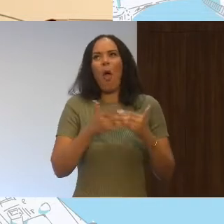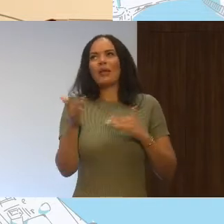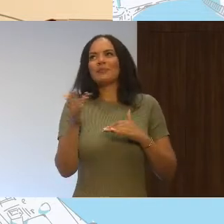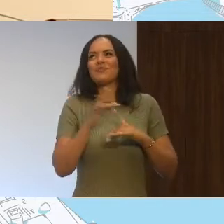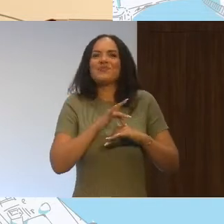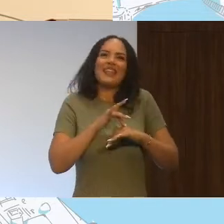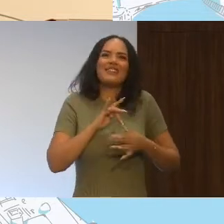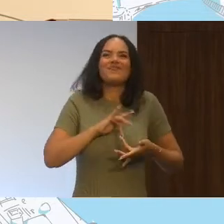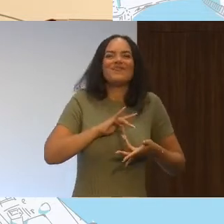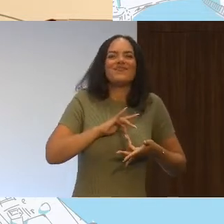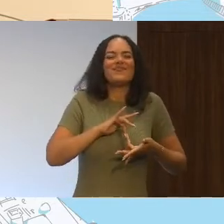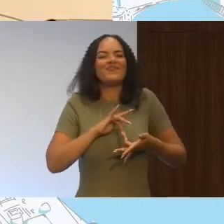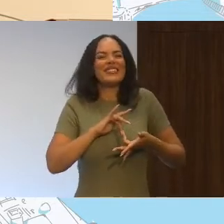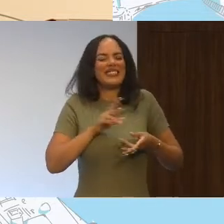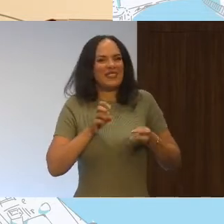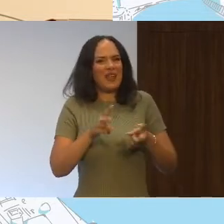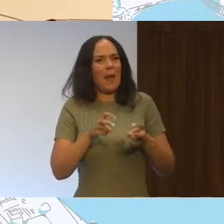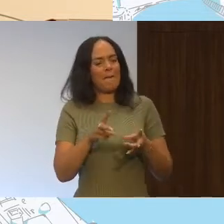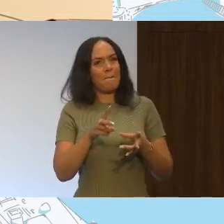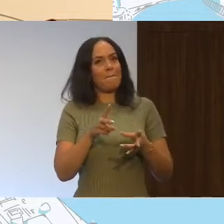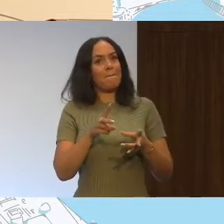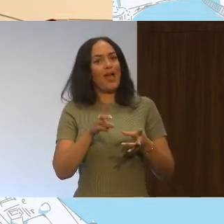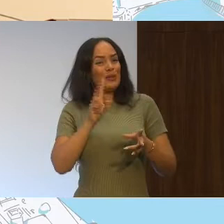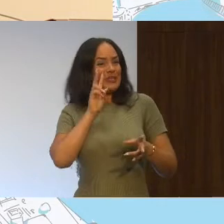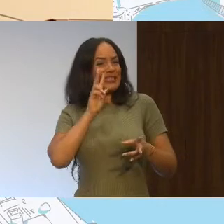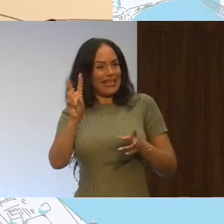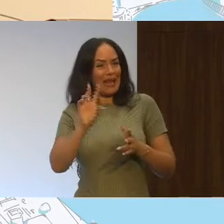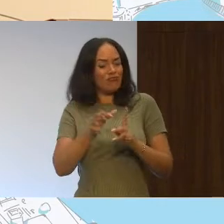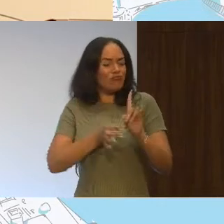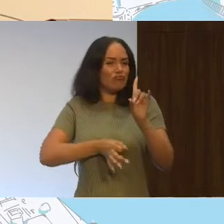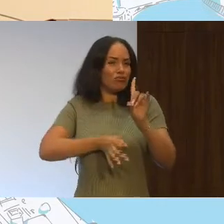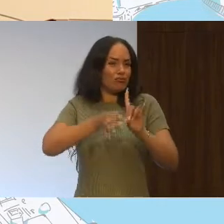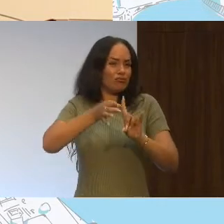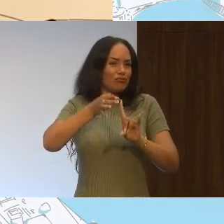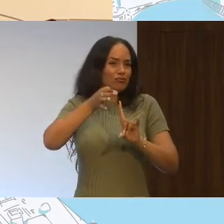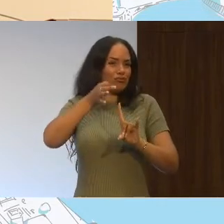And those, you know, those children, you do see them get better as puberty finishes.